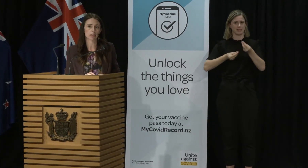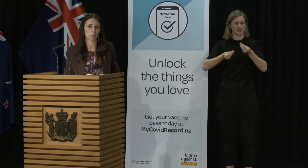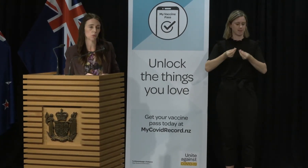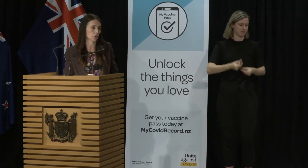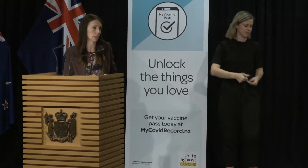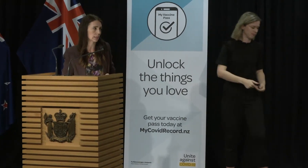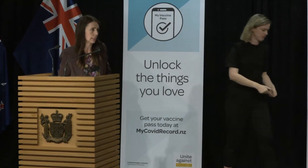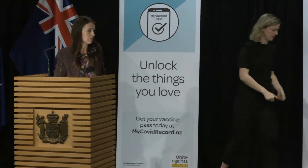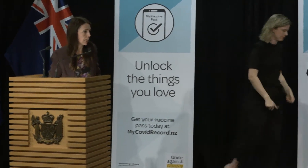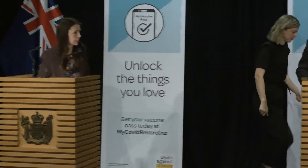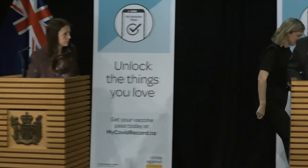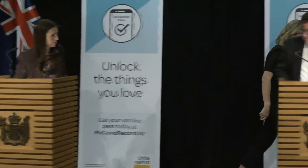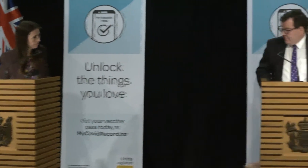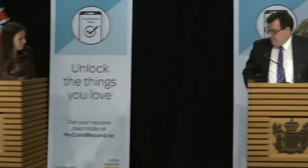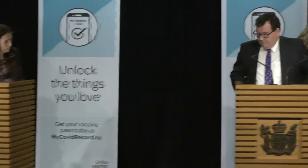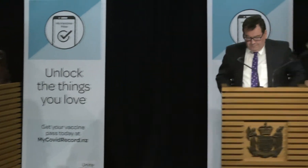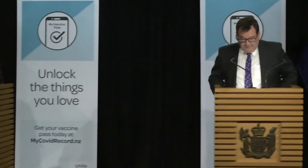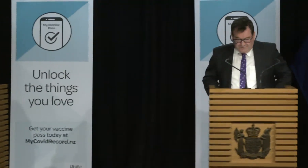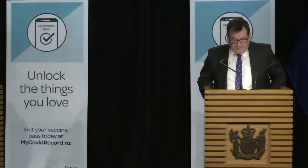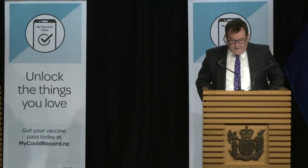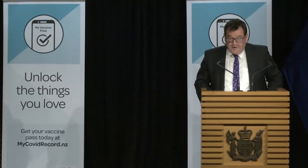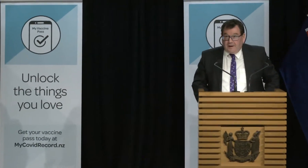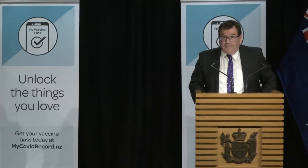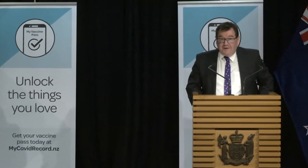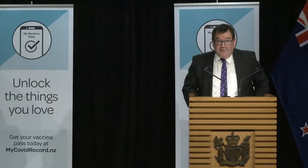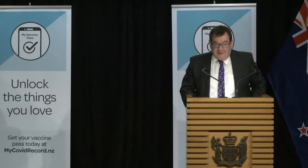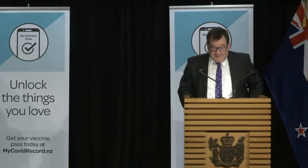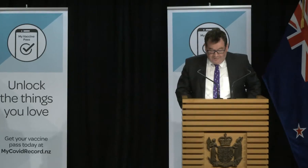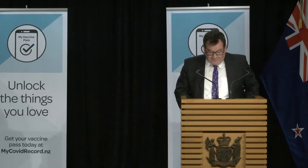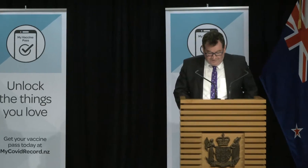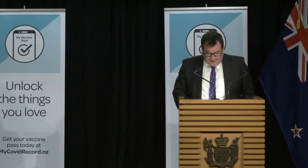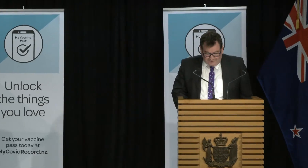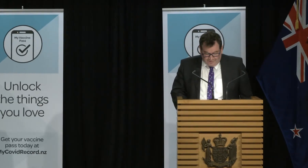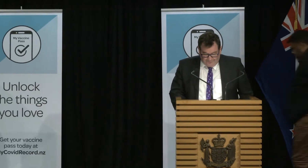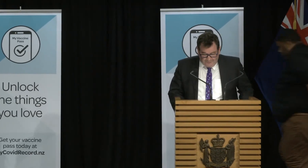Look, I will now hand over to Minister Robertson who will make announcements relating to